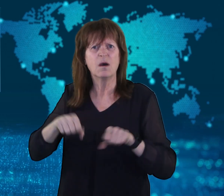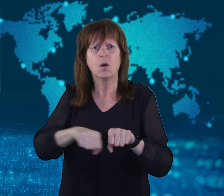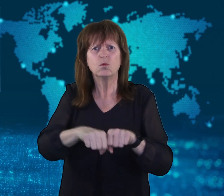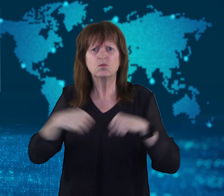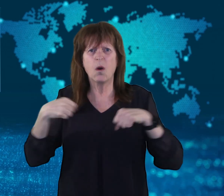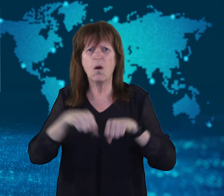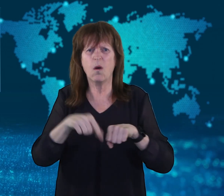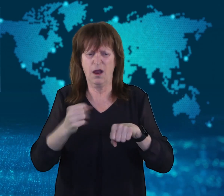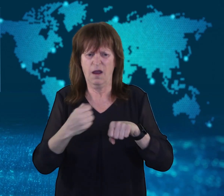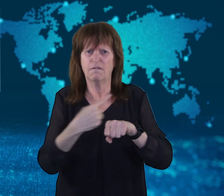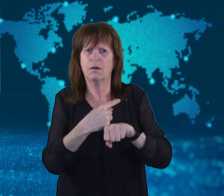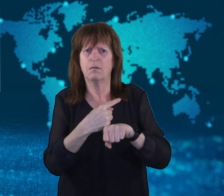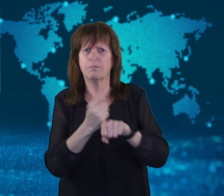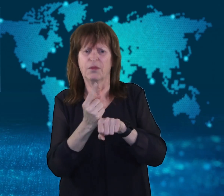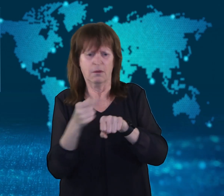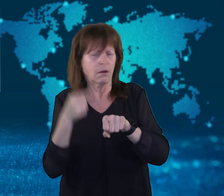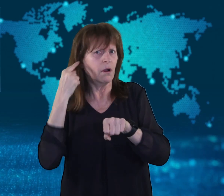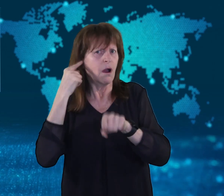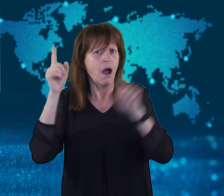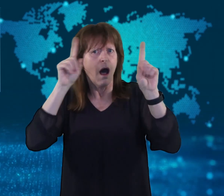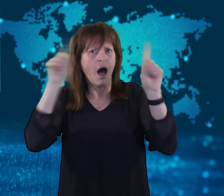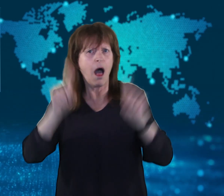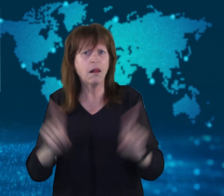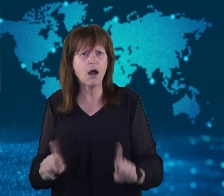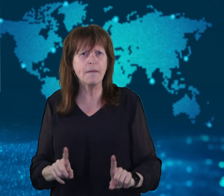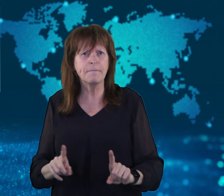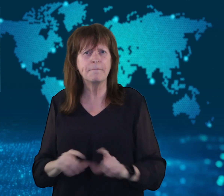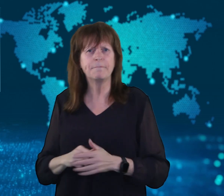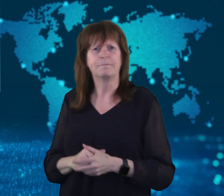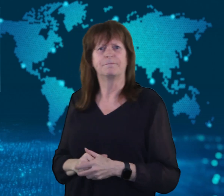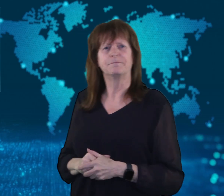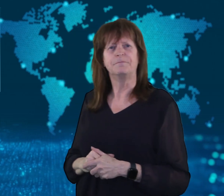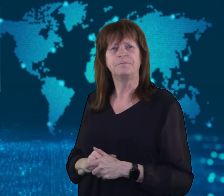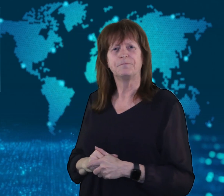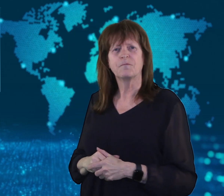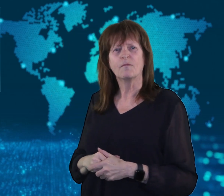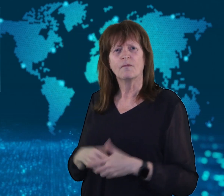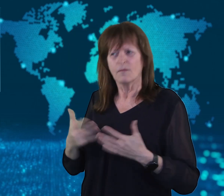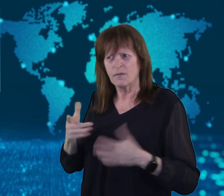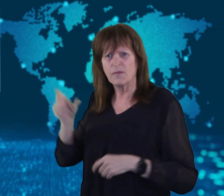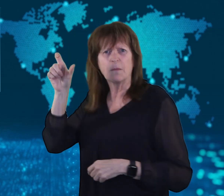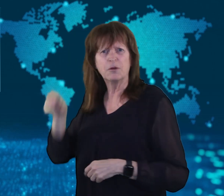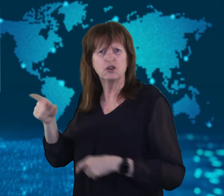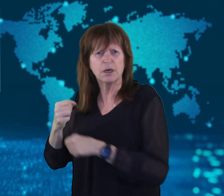When a flight attendant checked the door, the handle had been